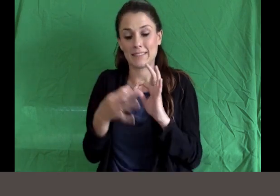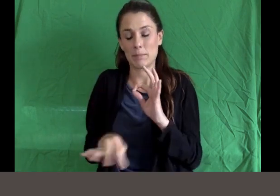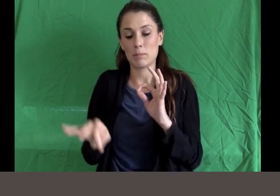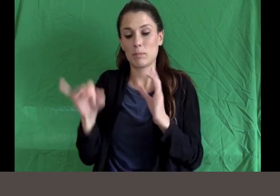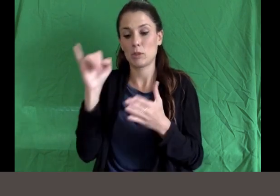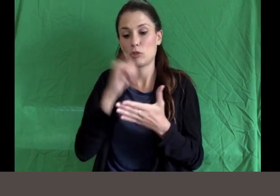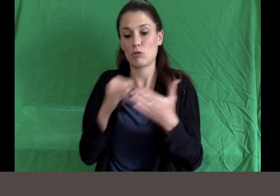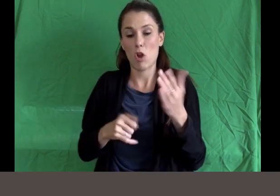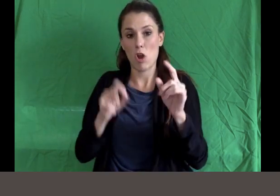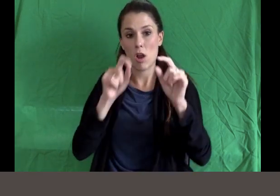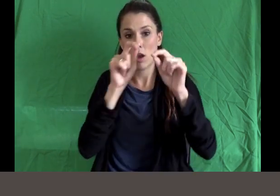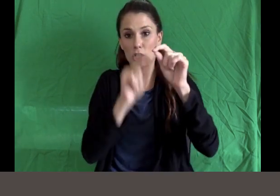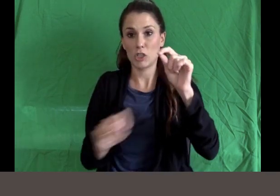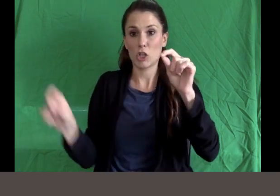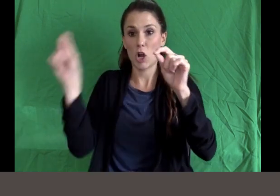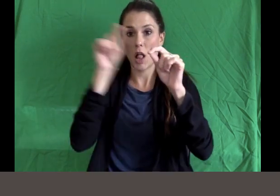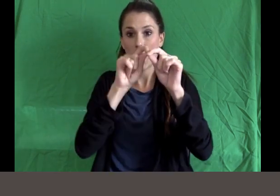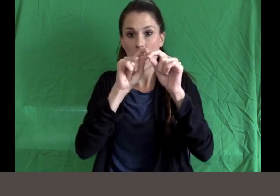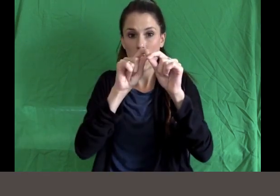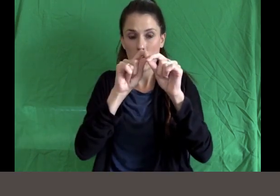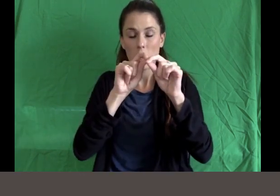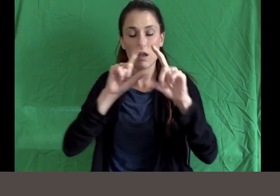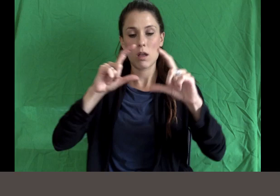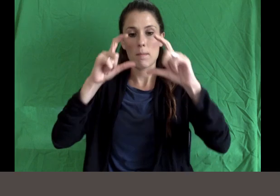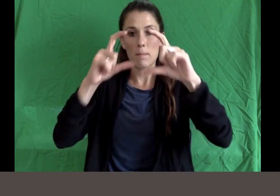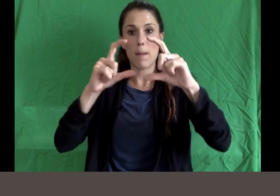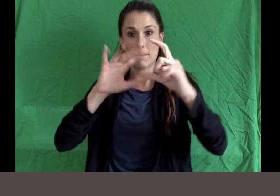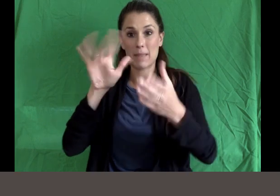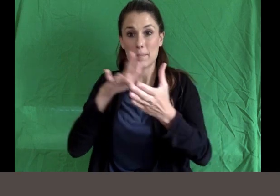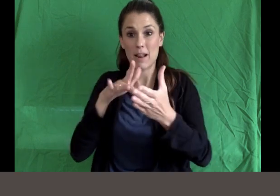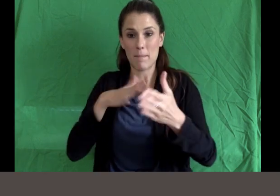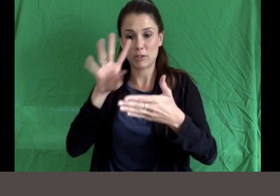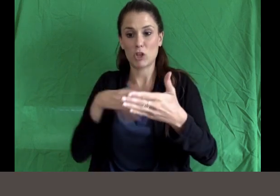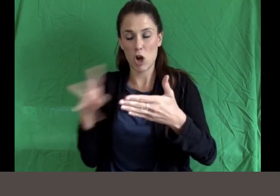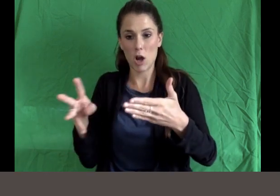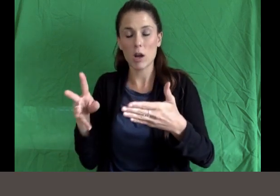it in the middle of my chart well you might say Cameron all you've done is add a circle